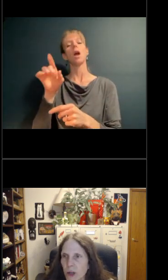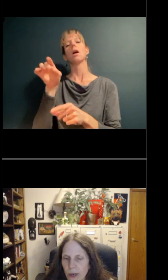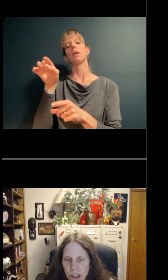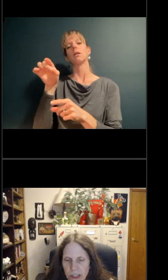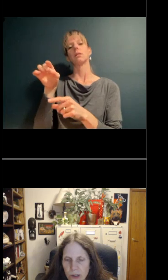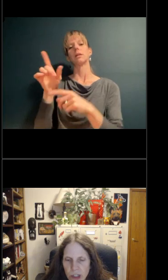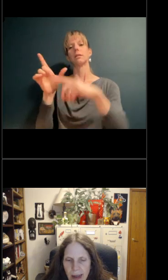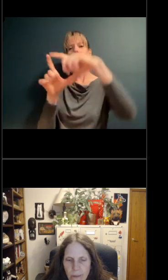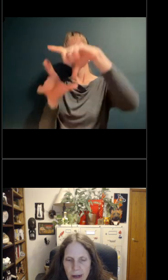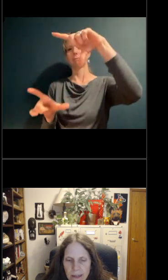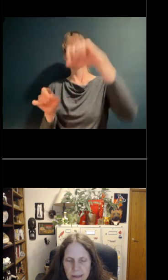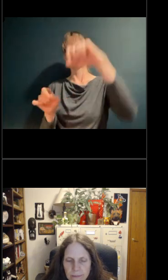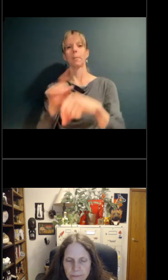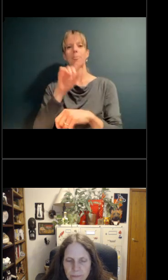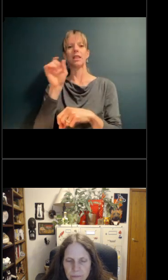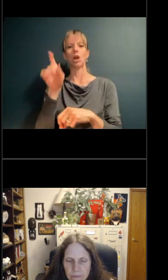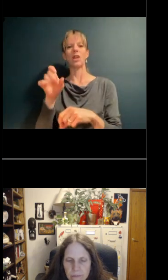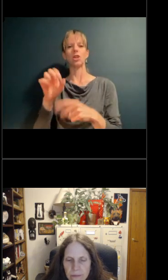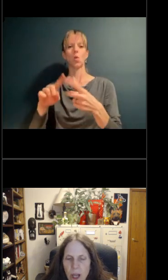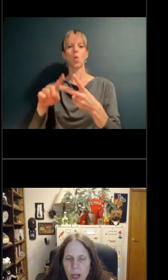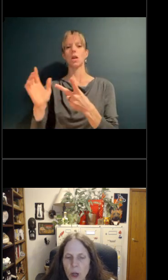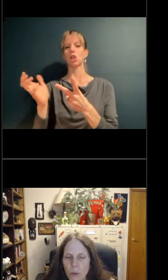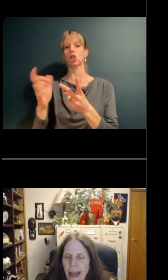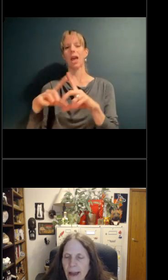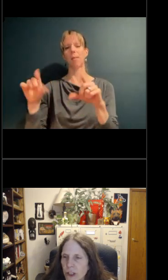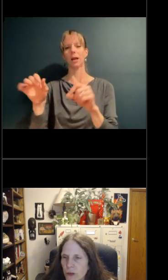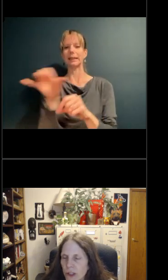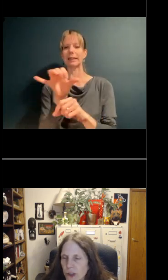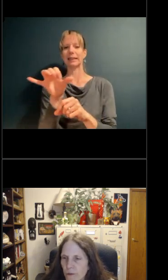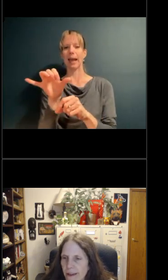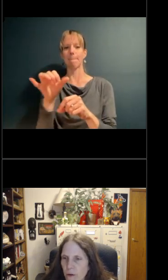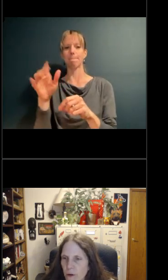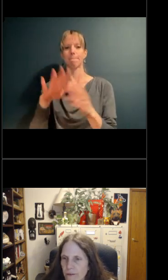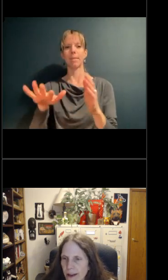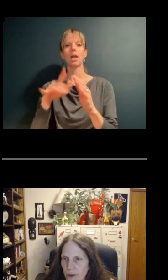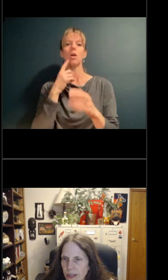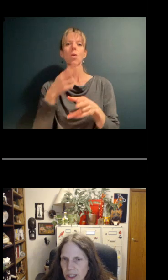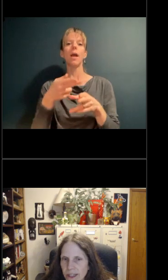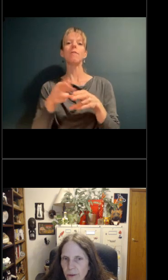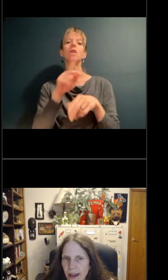as the questions and chat box. We have a short survey or evaluation